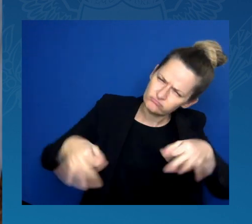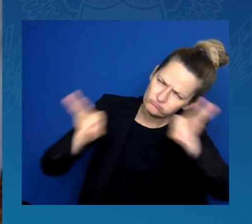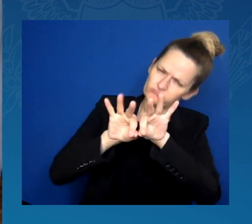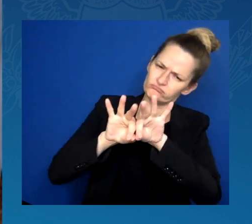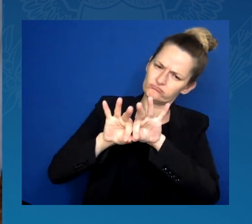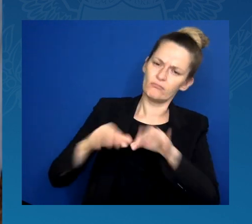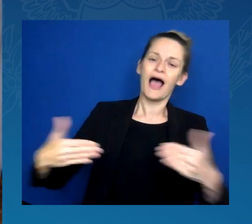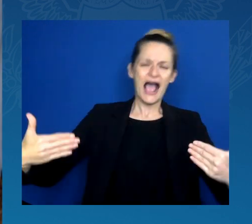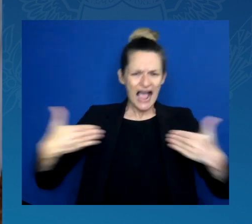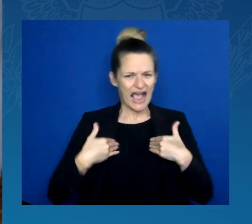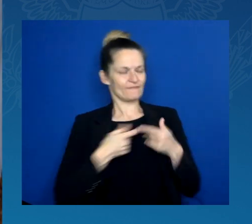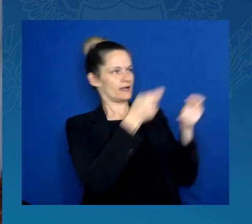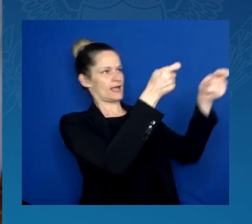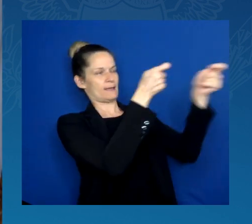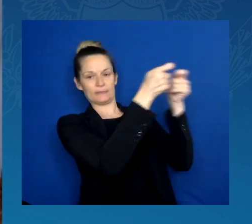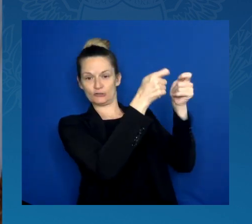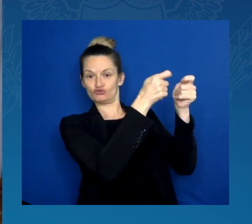but acts on that information.